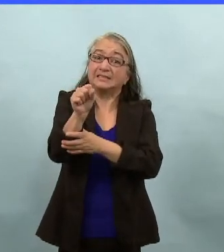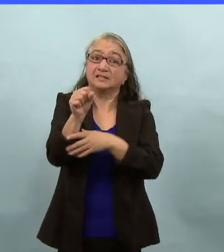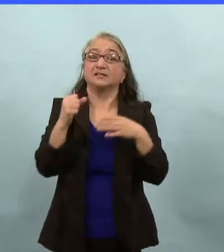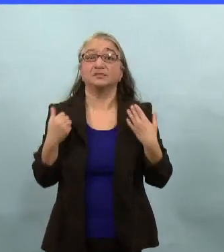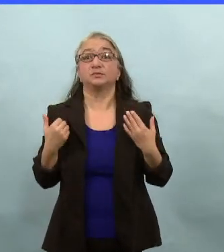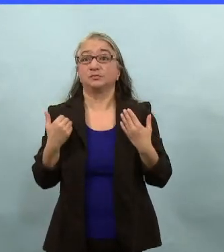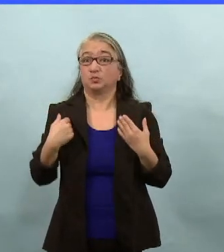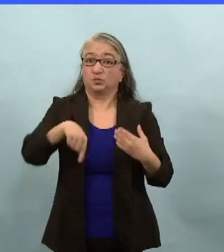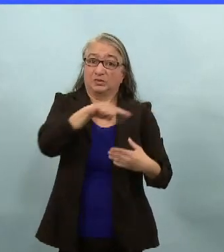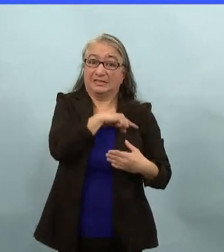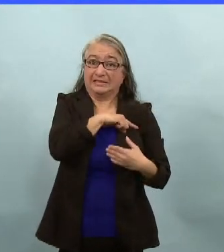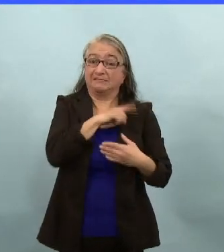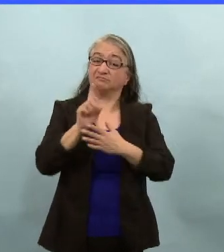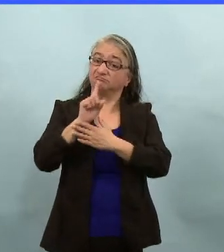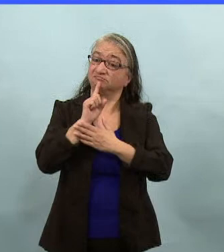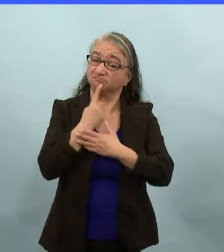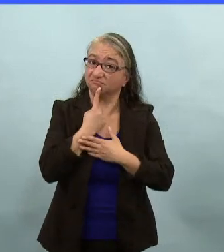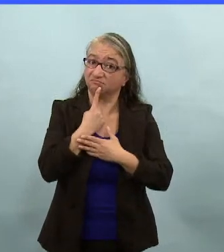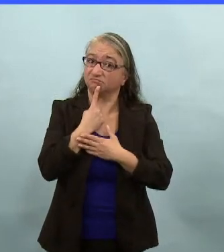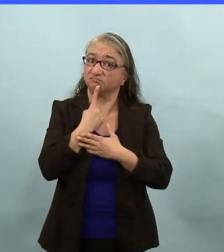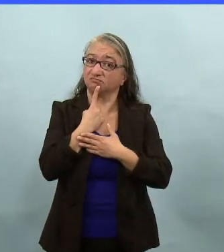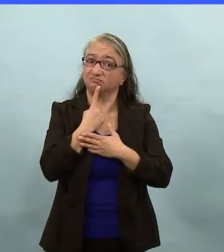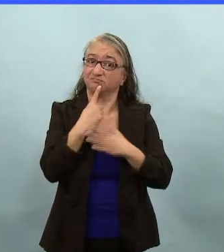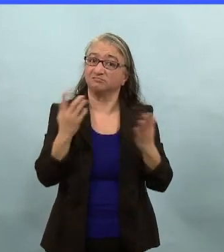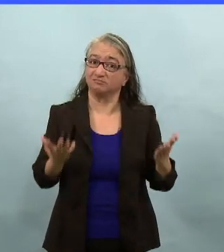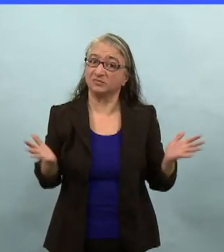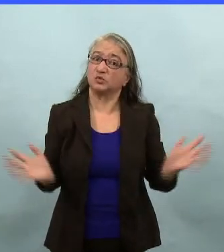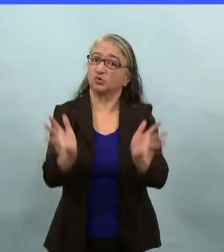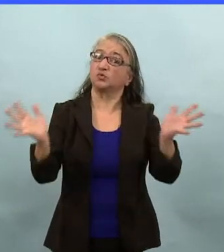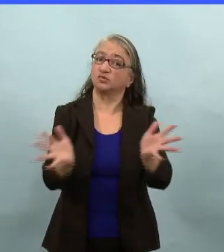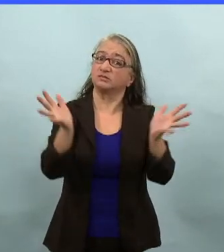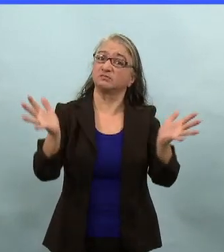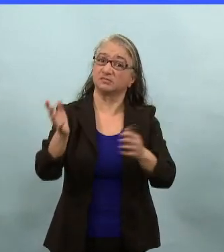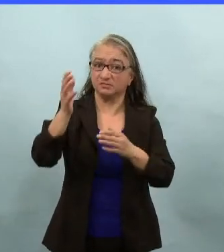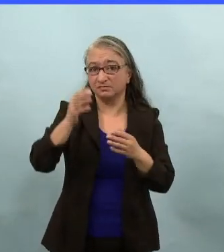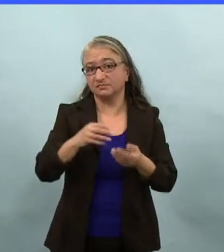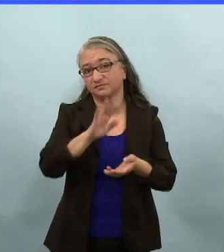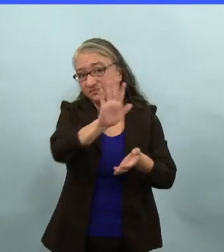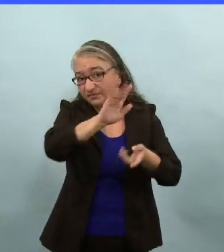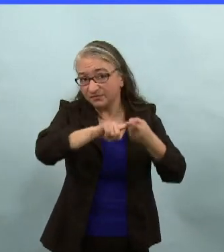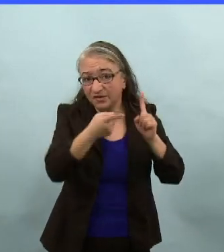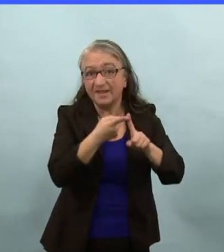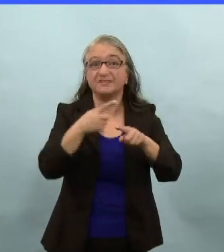your family members your friends that you may know that are not vaccinated to get their vaccination